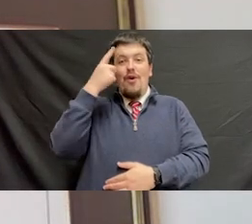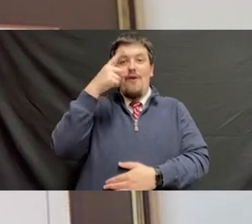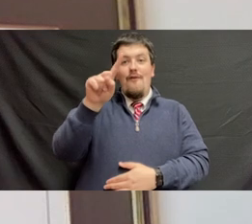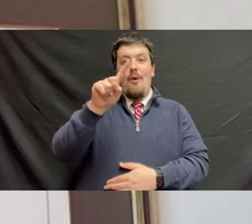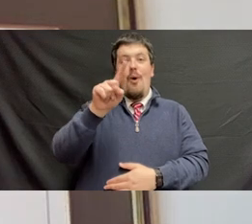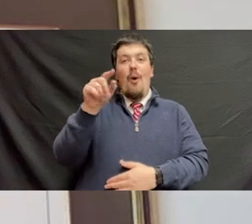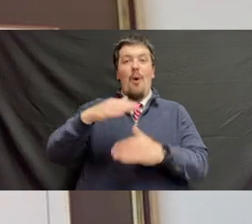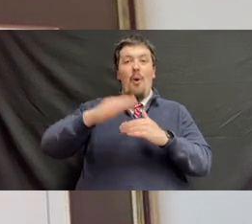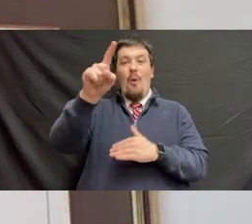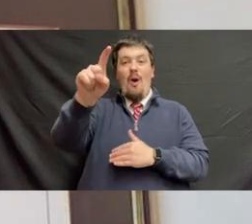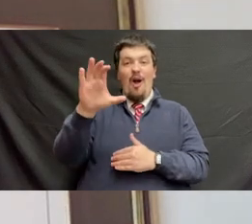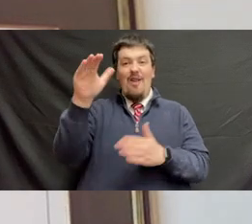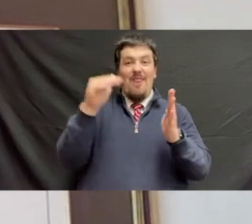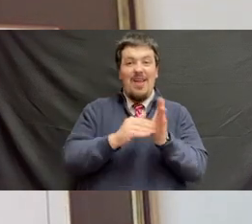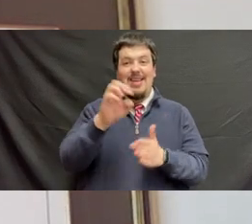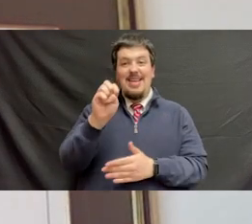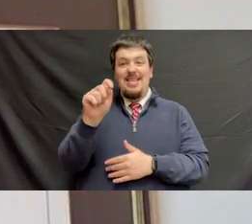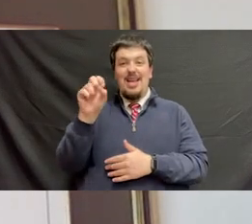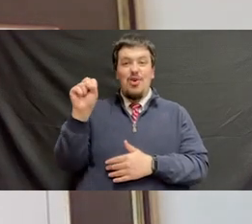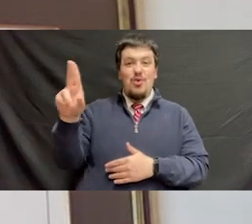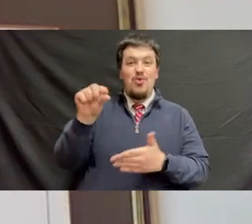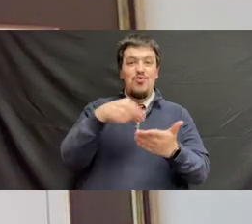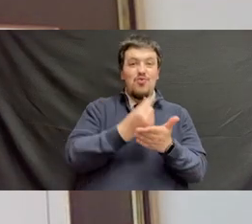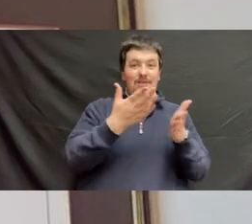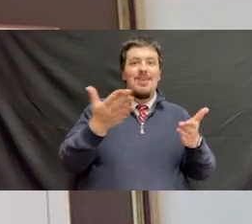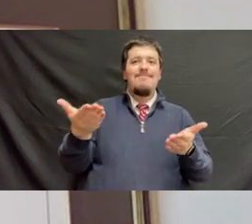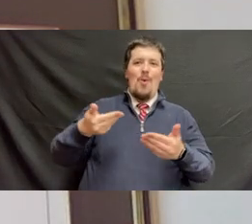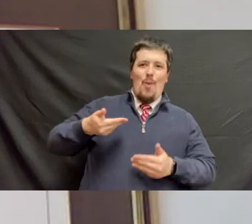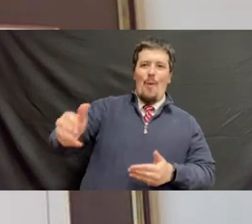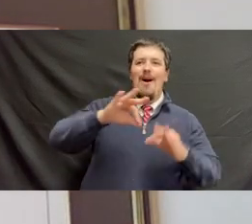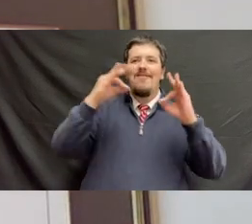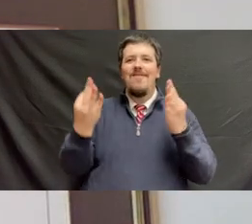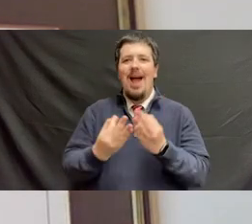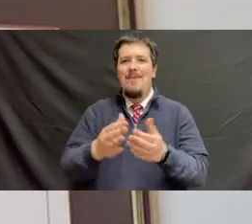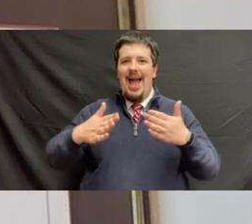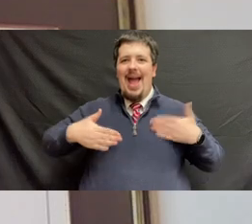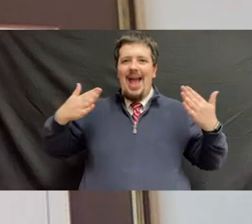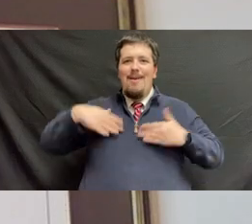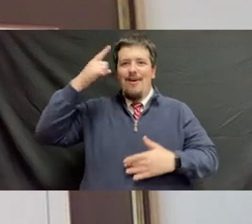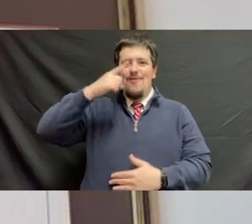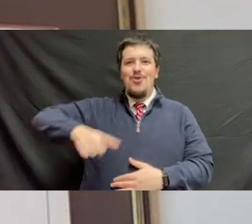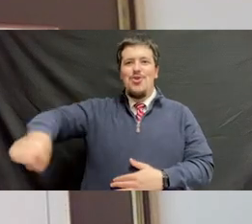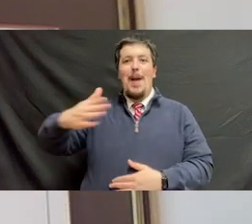On behalf of the 100,000 ETSU alumni, welcome to the family. We are so happy for you.